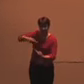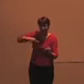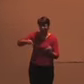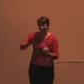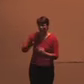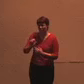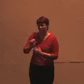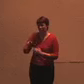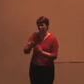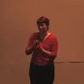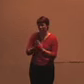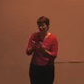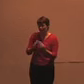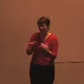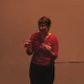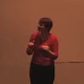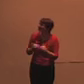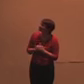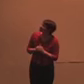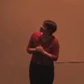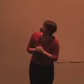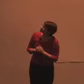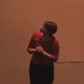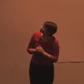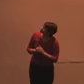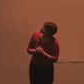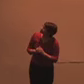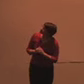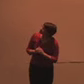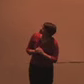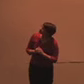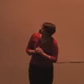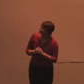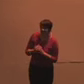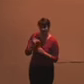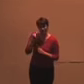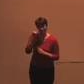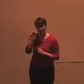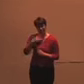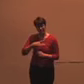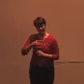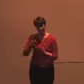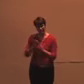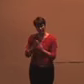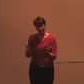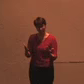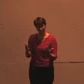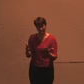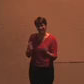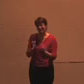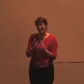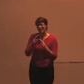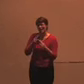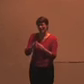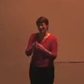So yeah, if you like books, this is a book heaven.